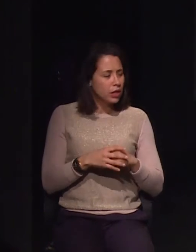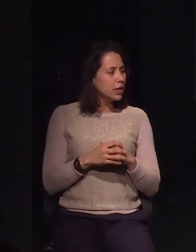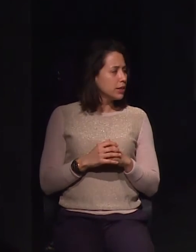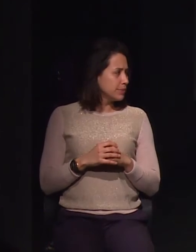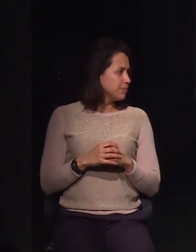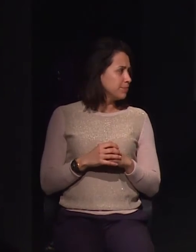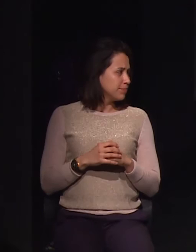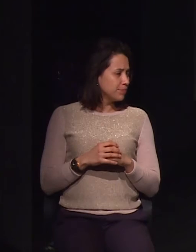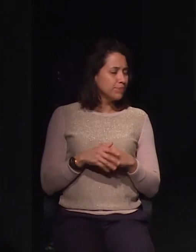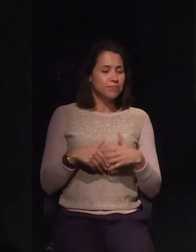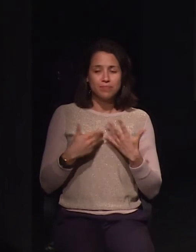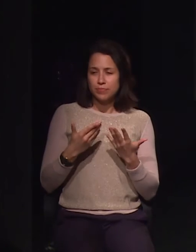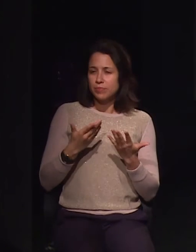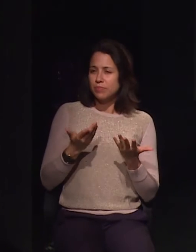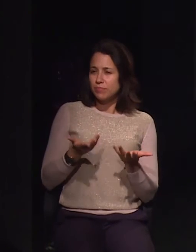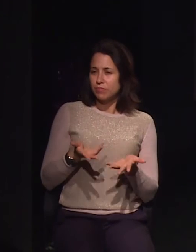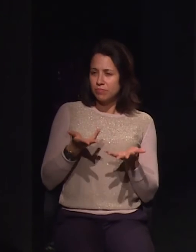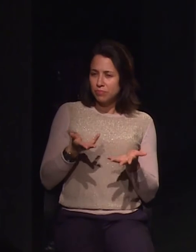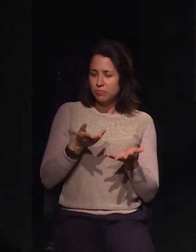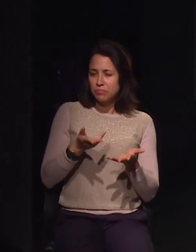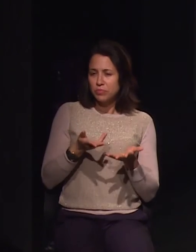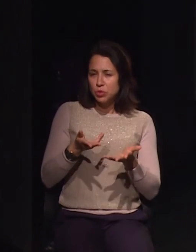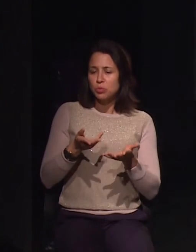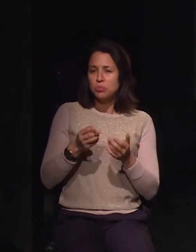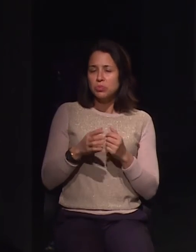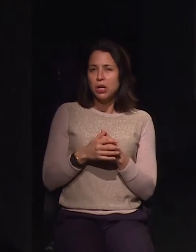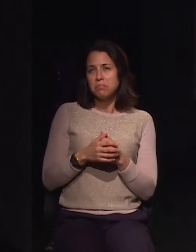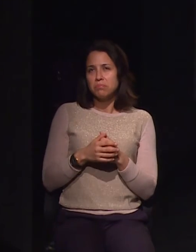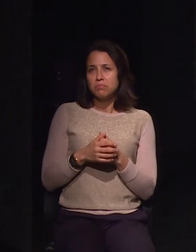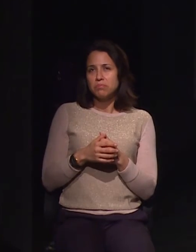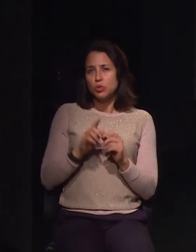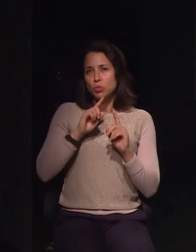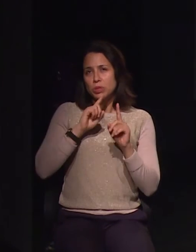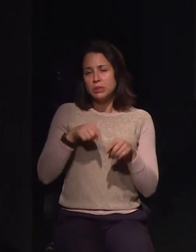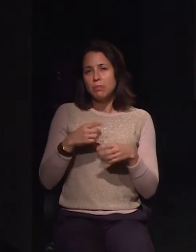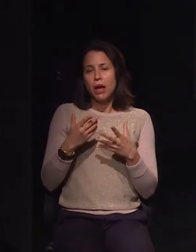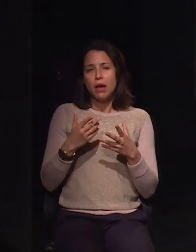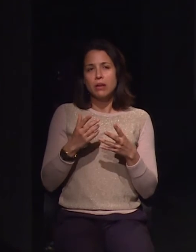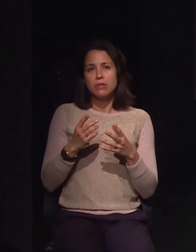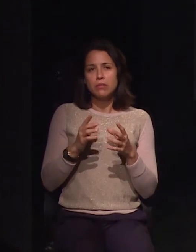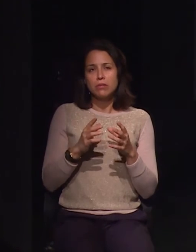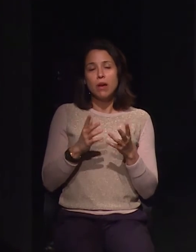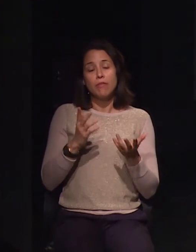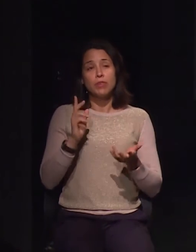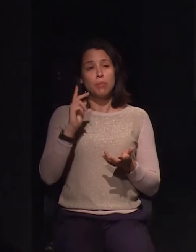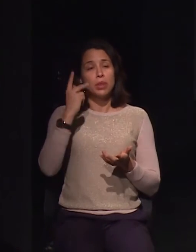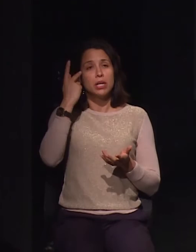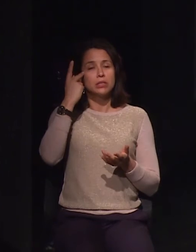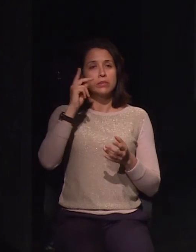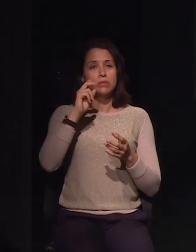of the now much-politicized issue of police brutality.